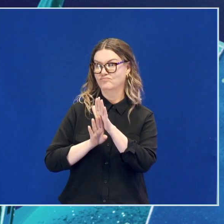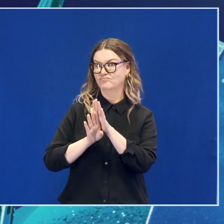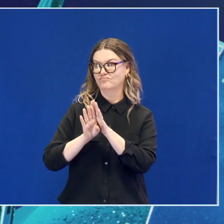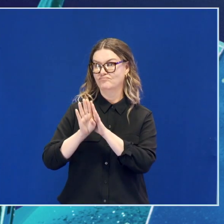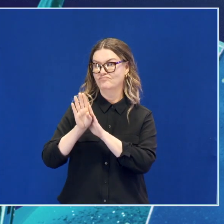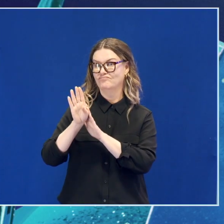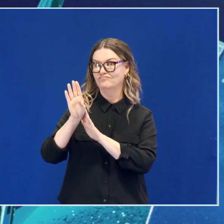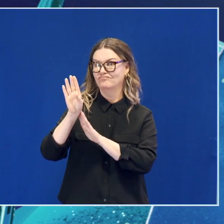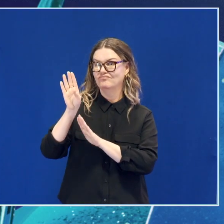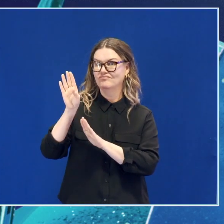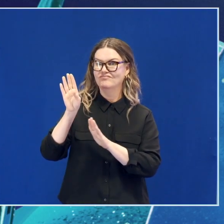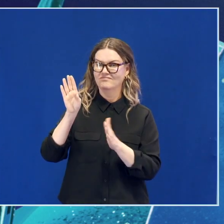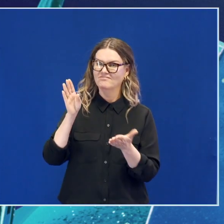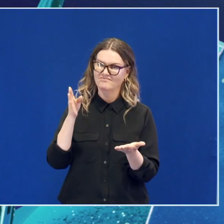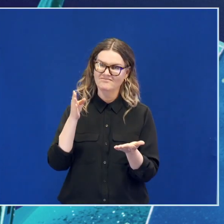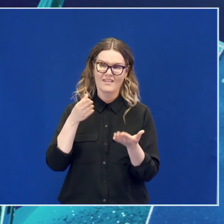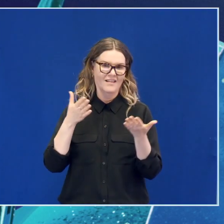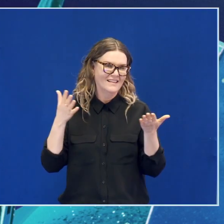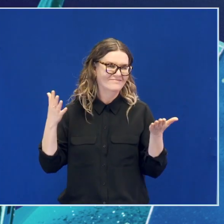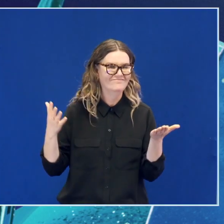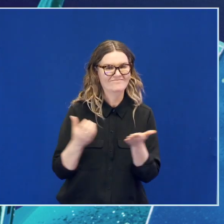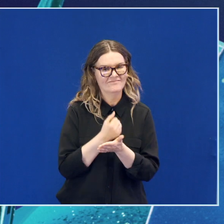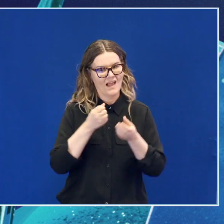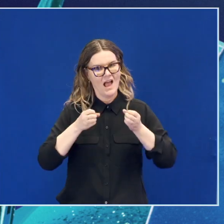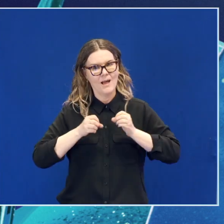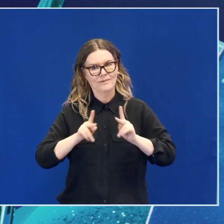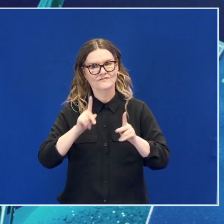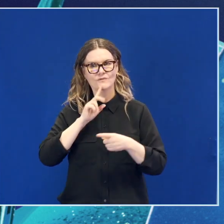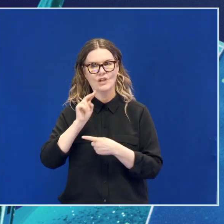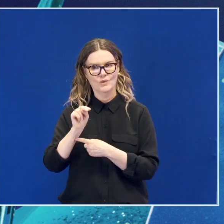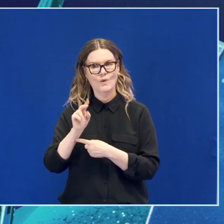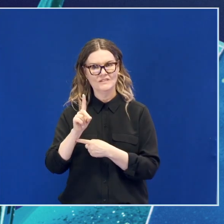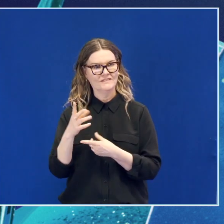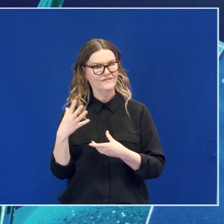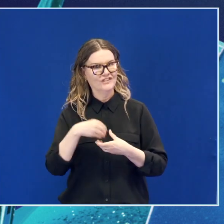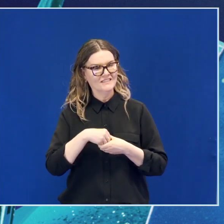And that it's shifting, as Blake has described, work is changing.